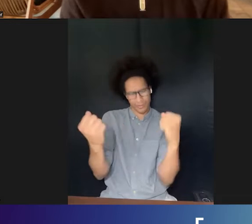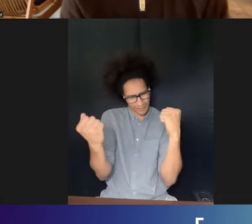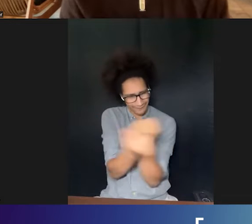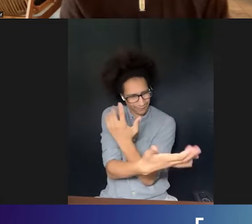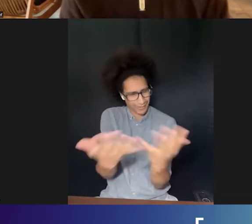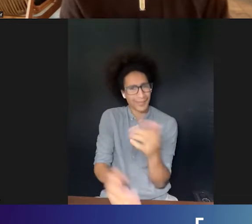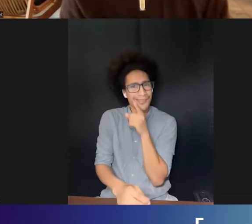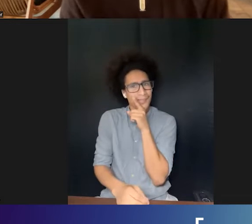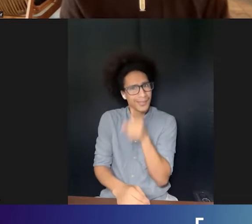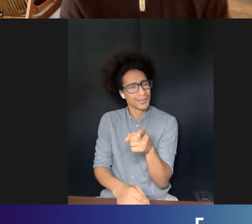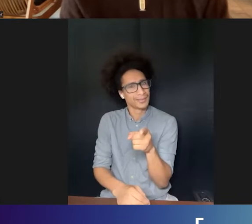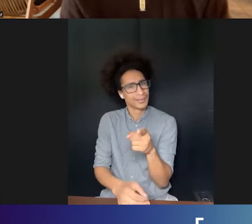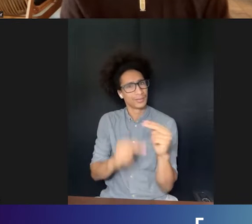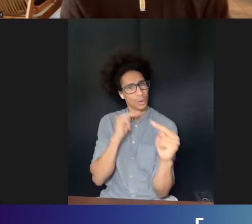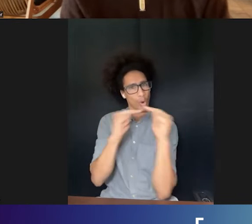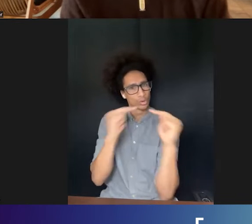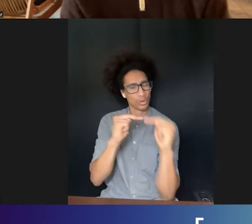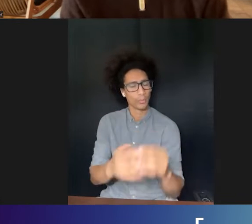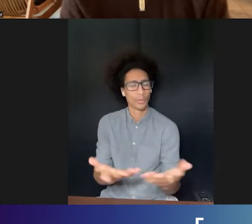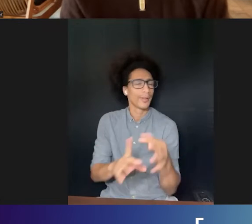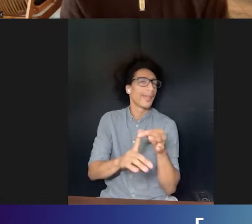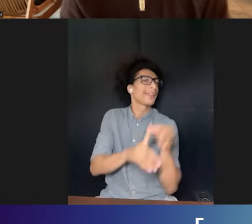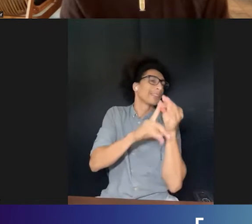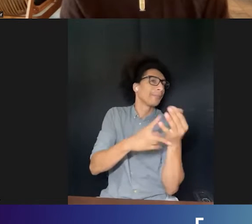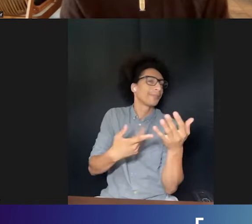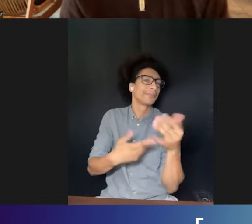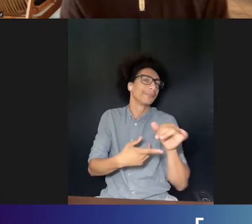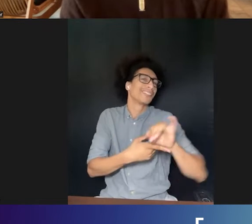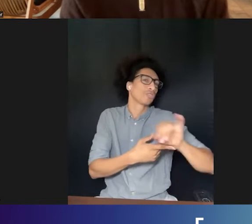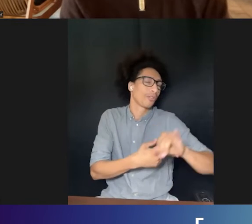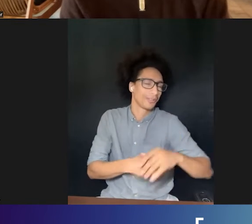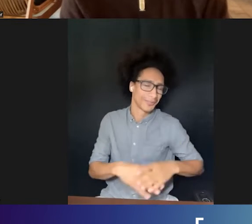But in terms of the terms of your distribution deal, if that's all